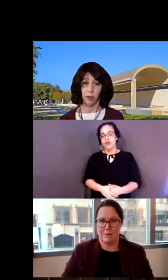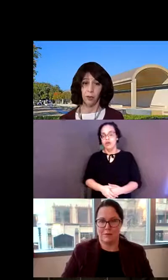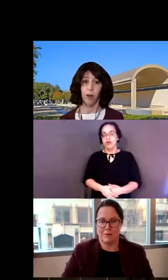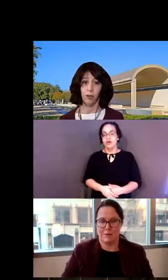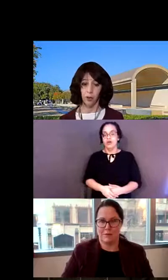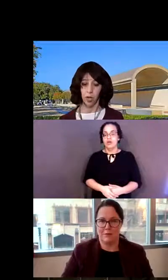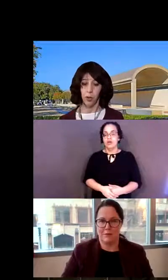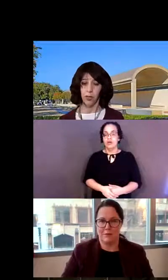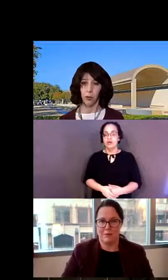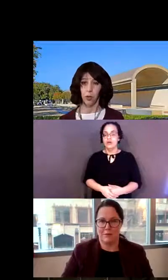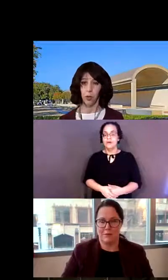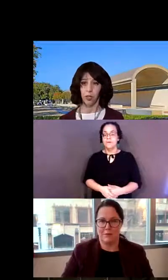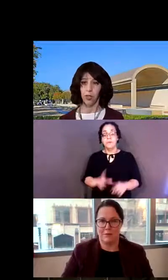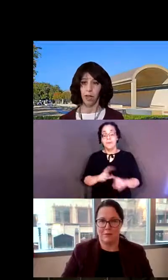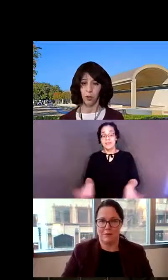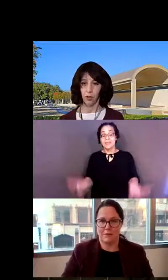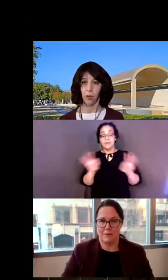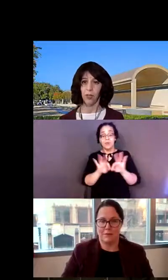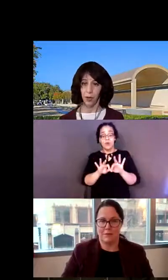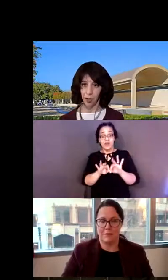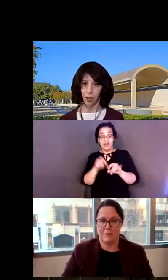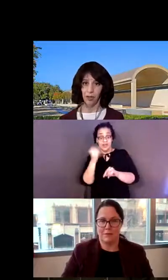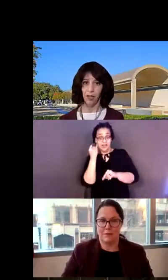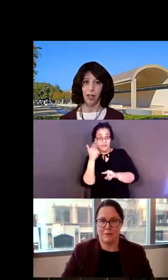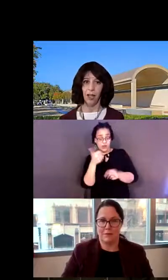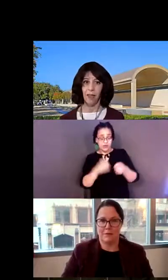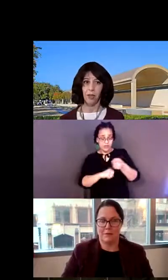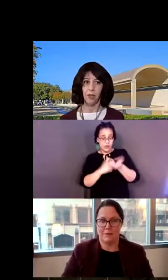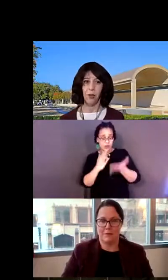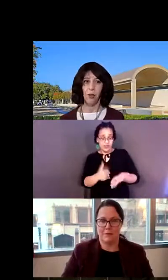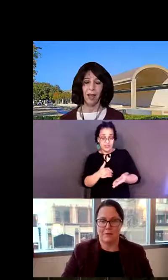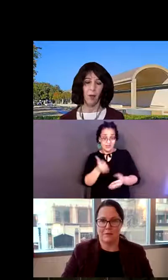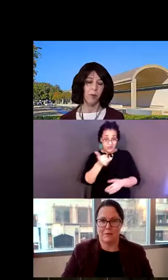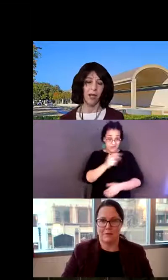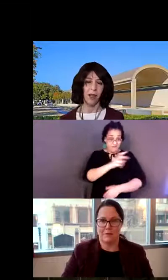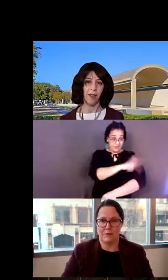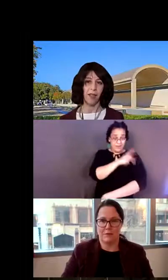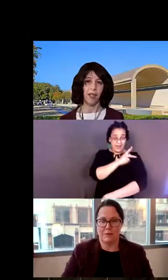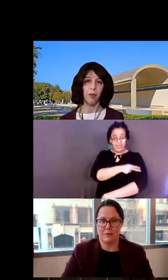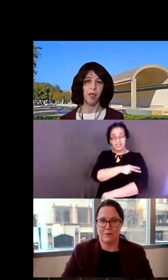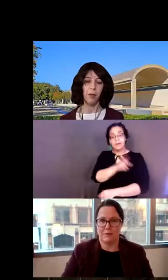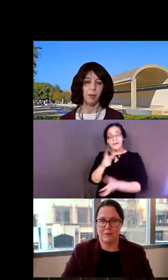part of your job as a support person and your job as a patient